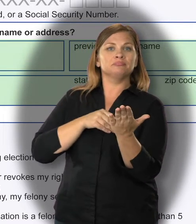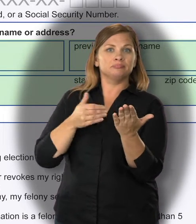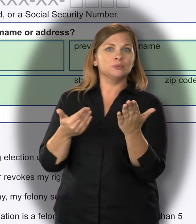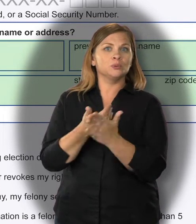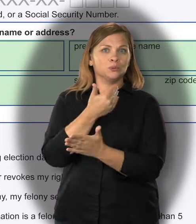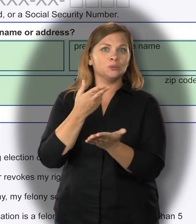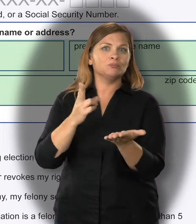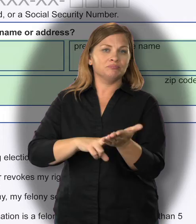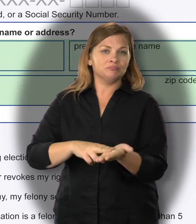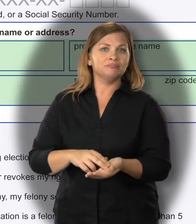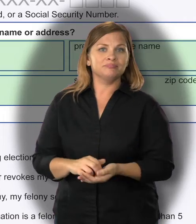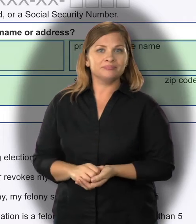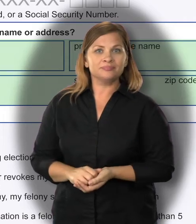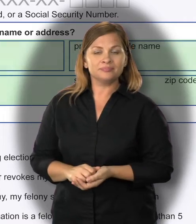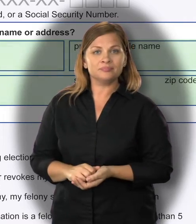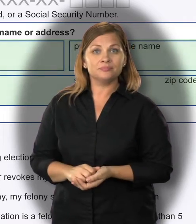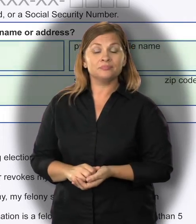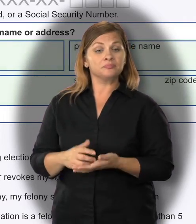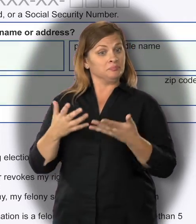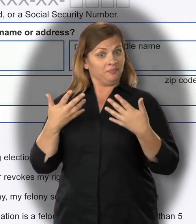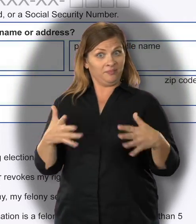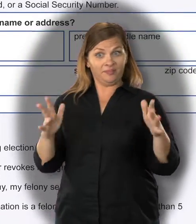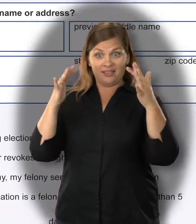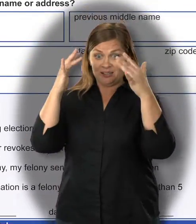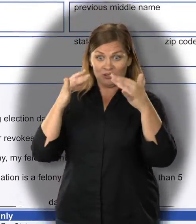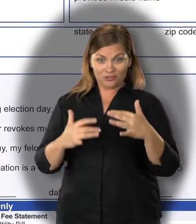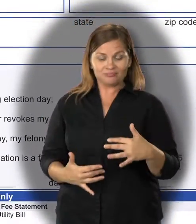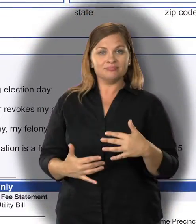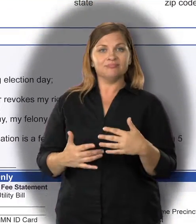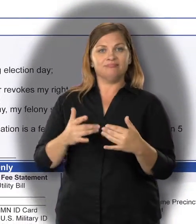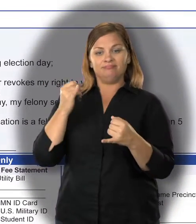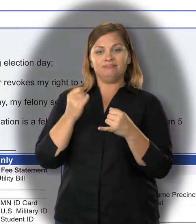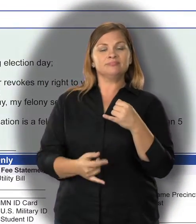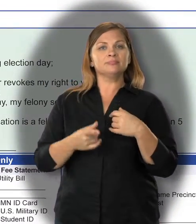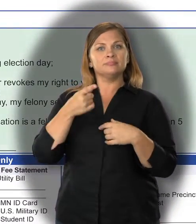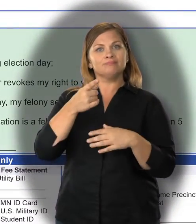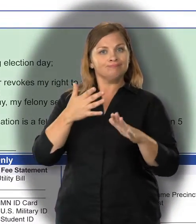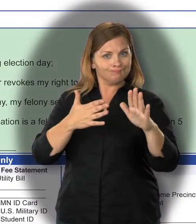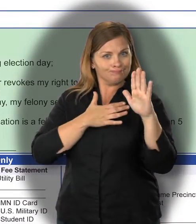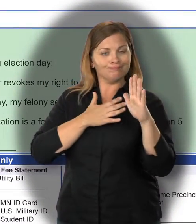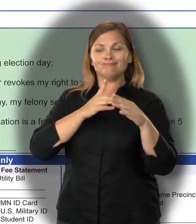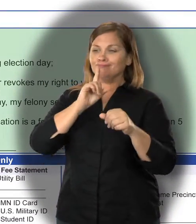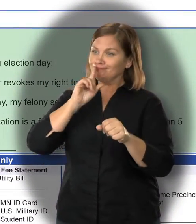you should complete this Registration Updates section. The third and final part certifies